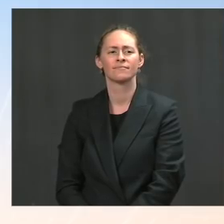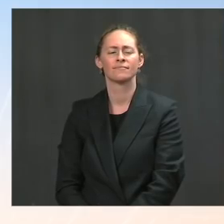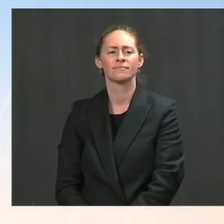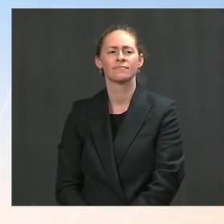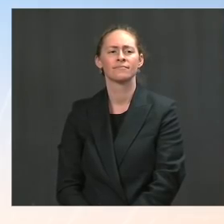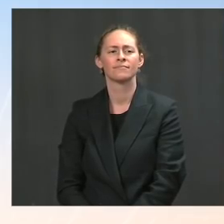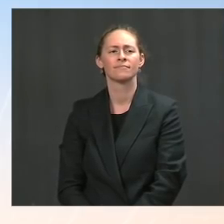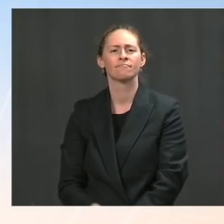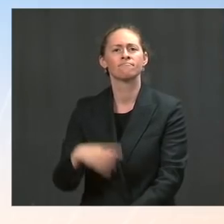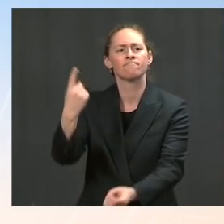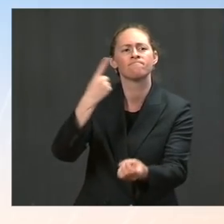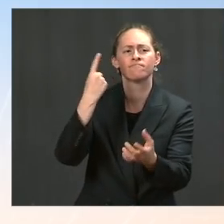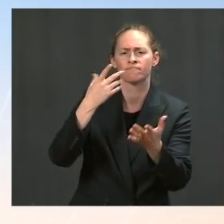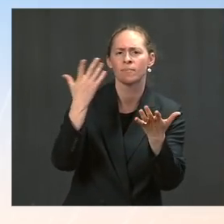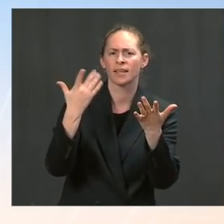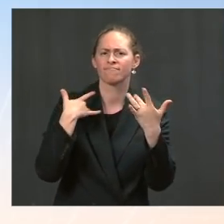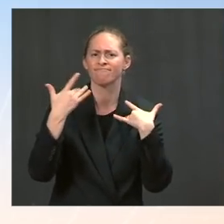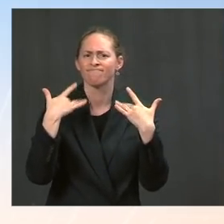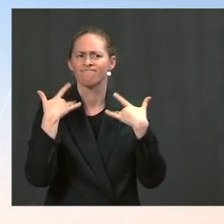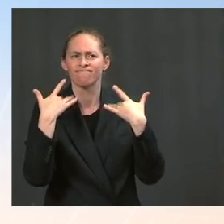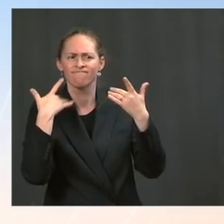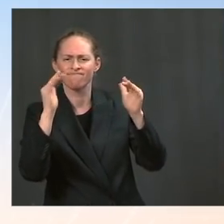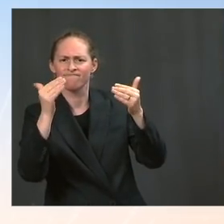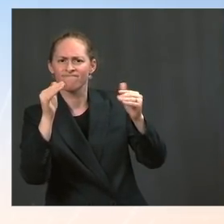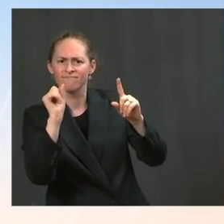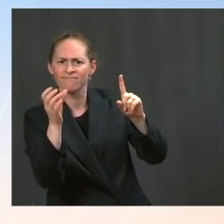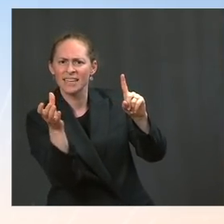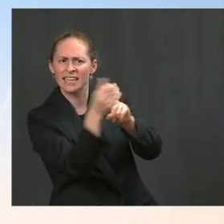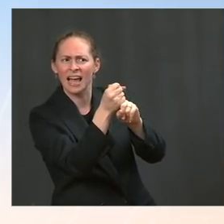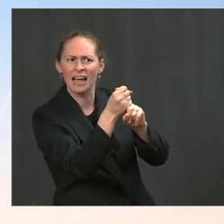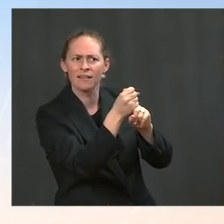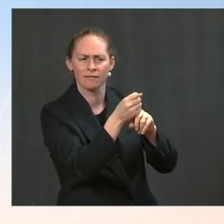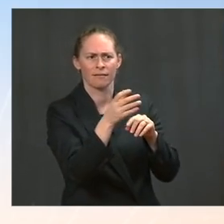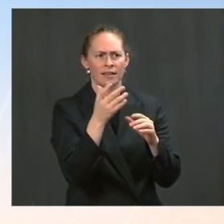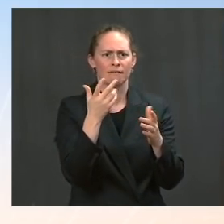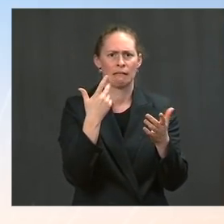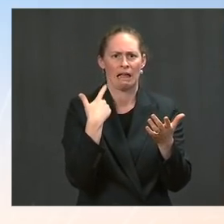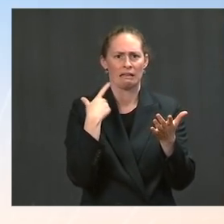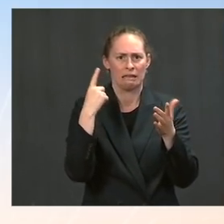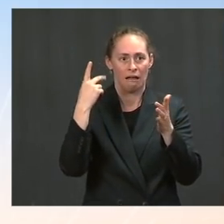to private national security consequ- -- or conversations, I should say. Obviously, the President